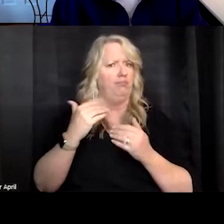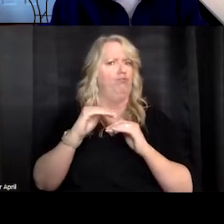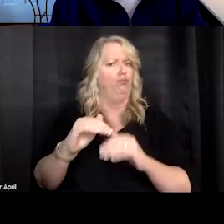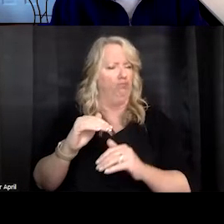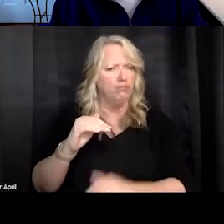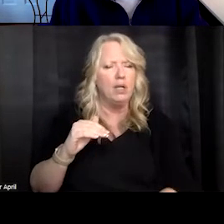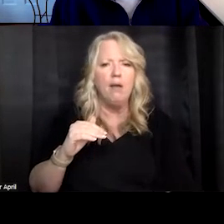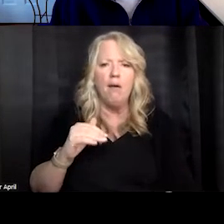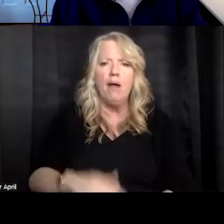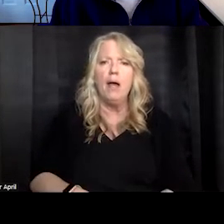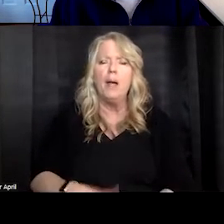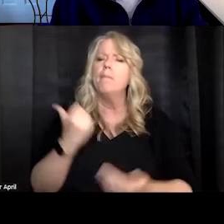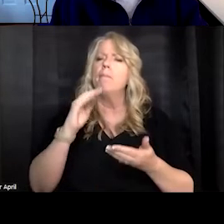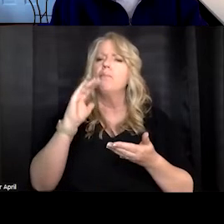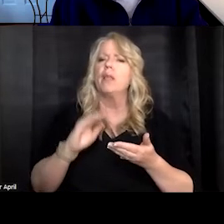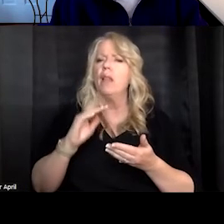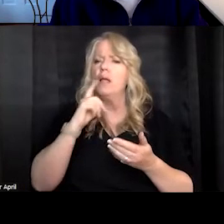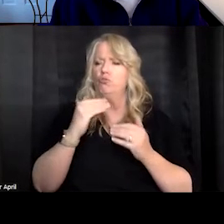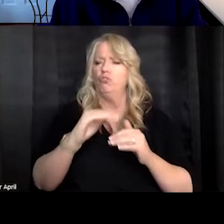FOR, SERVICES. IN A LESS RESTRICTIVE FASHION.